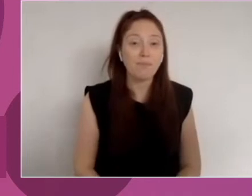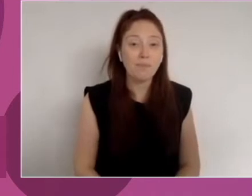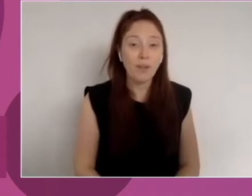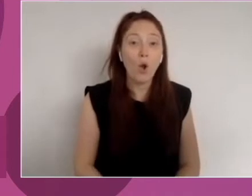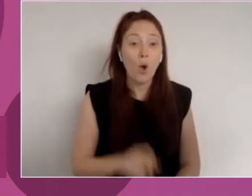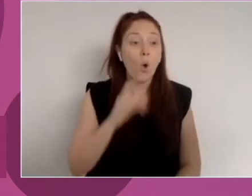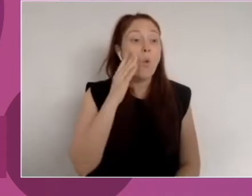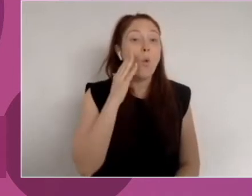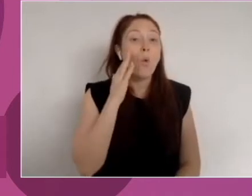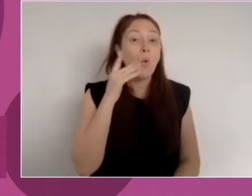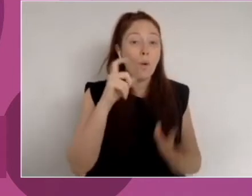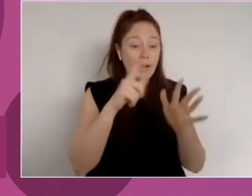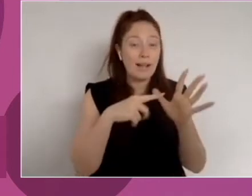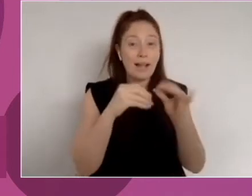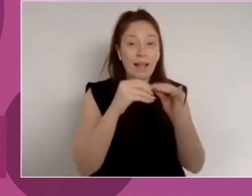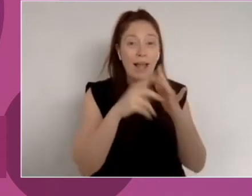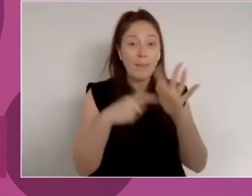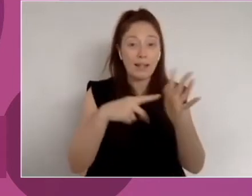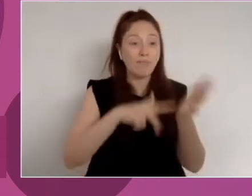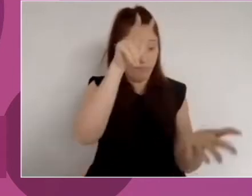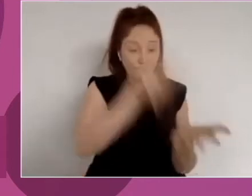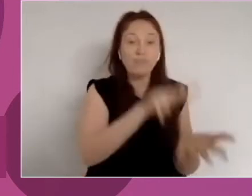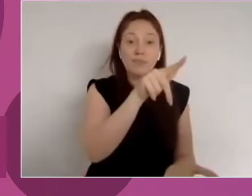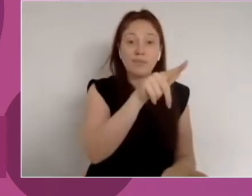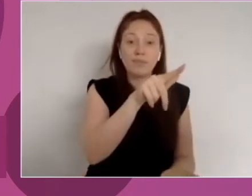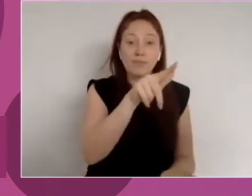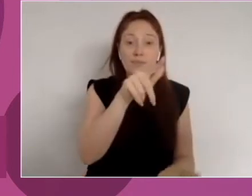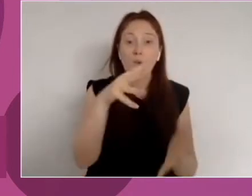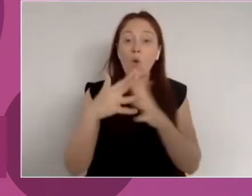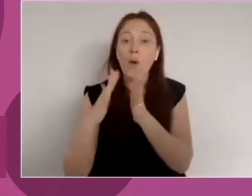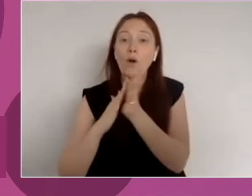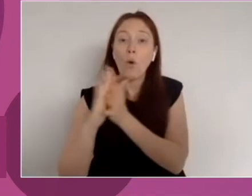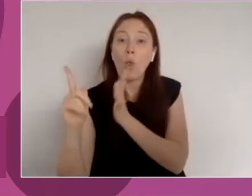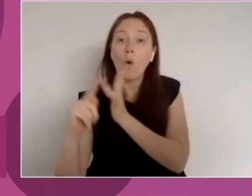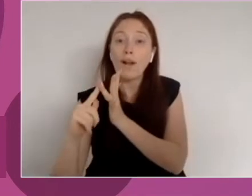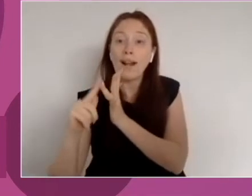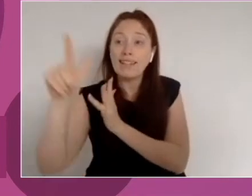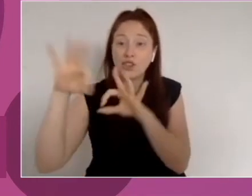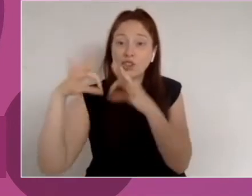wcht A showed the World Health Organisation that it would be a good thing if countries had a mental